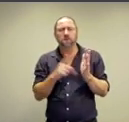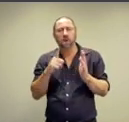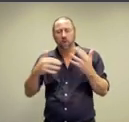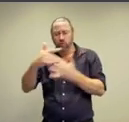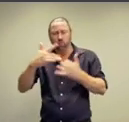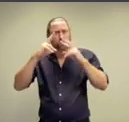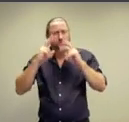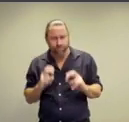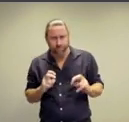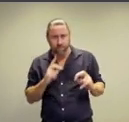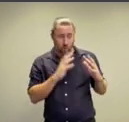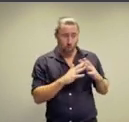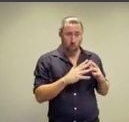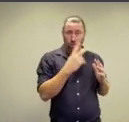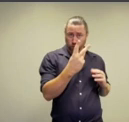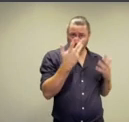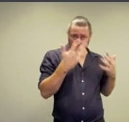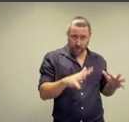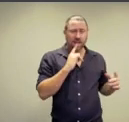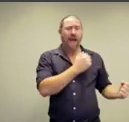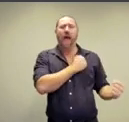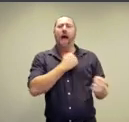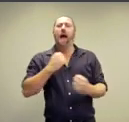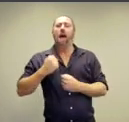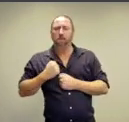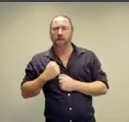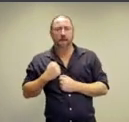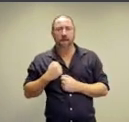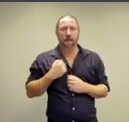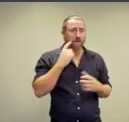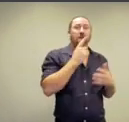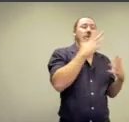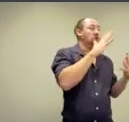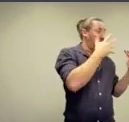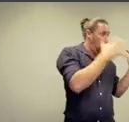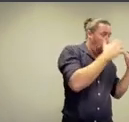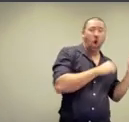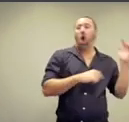first emerged after the second World War when military servicemen had difficulty